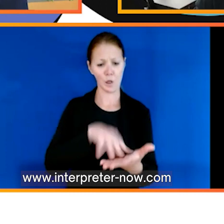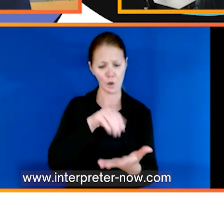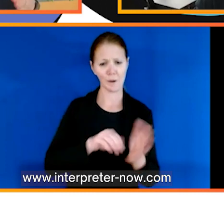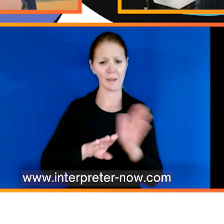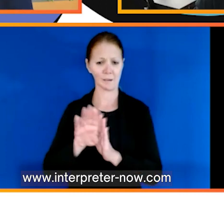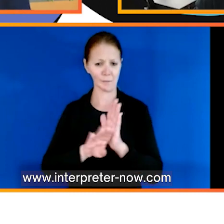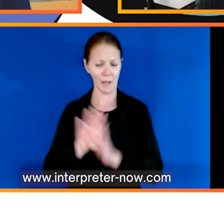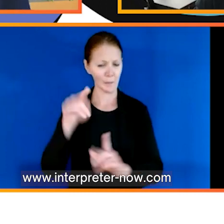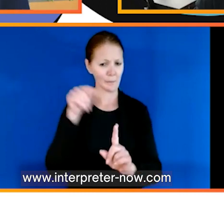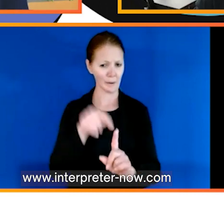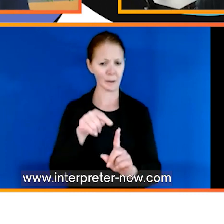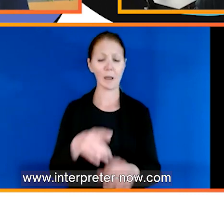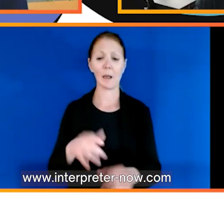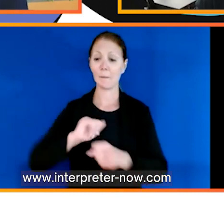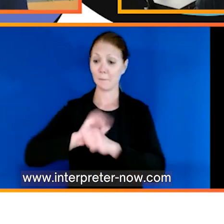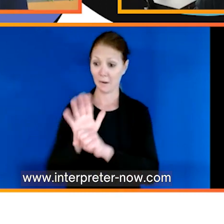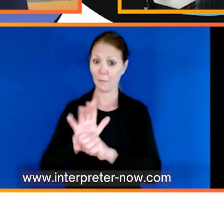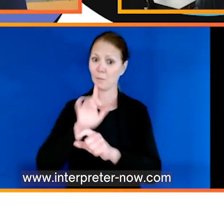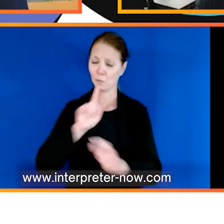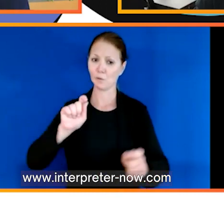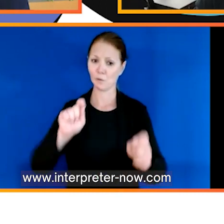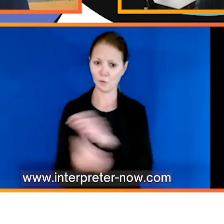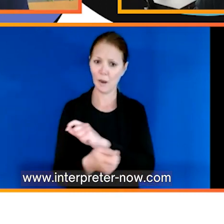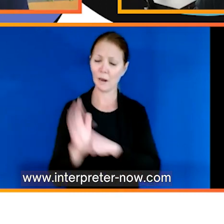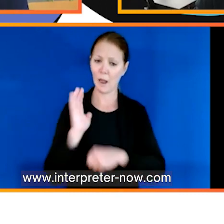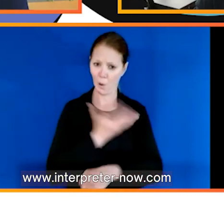We are honing specifically on learning and development.